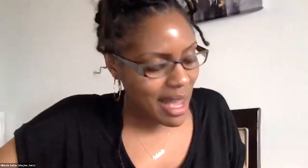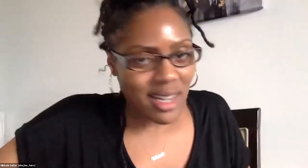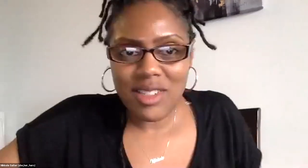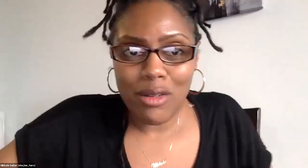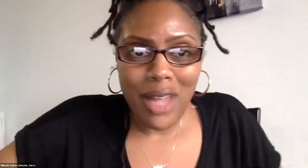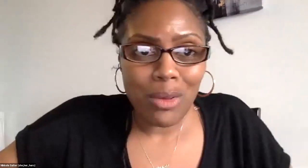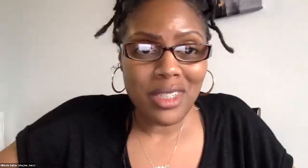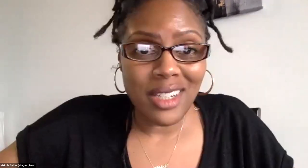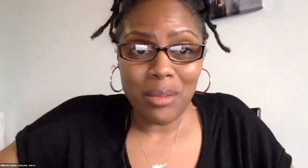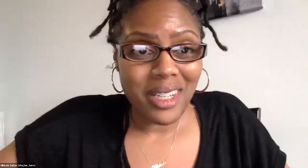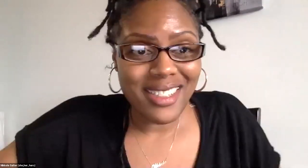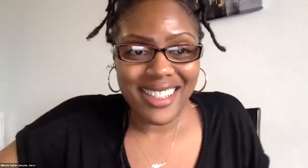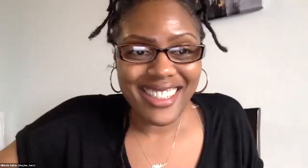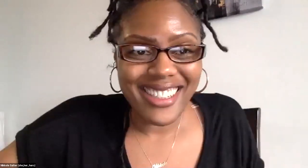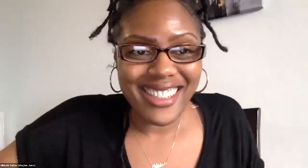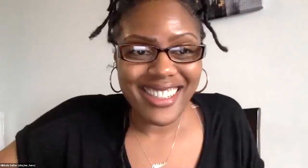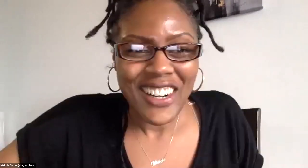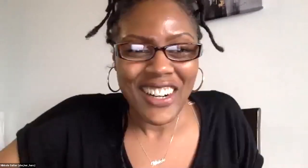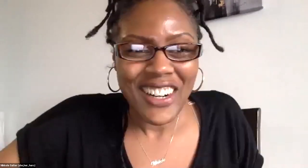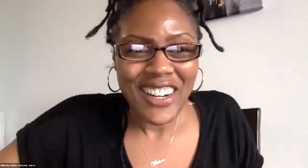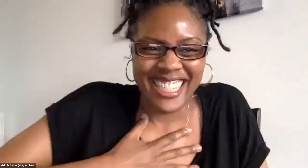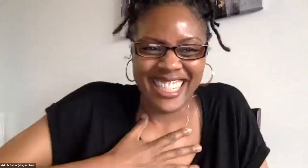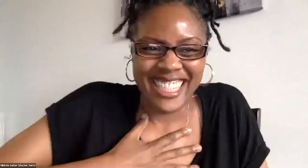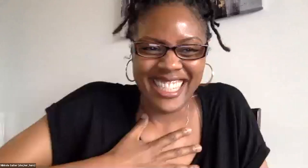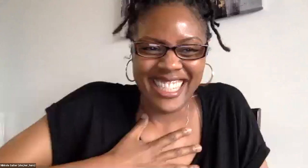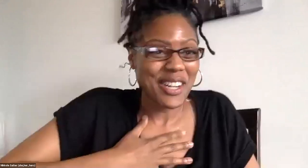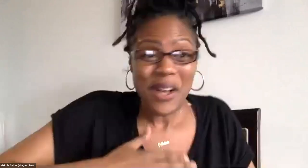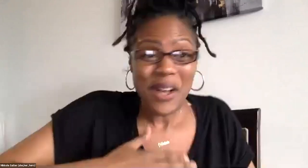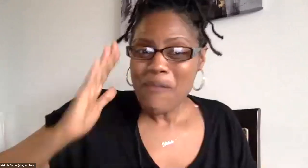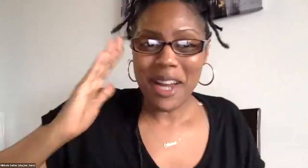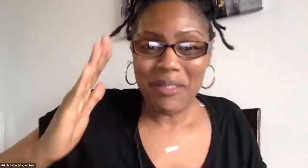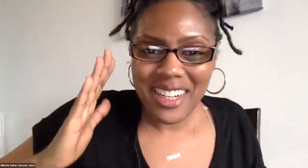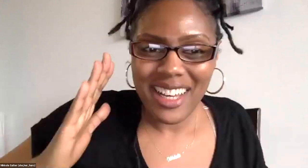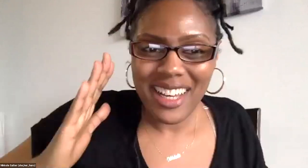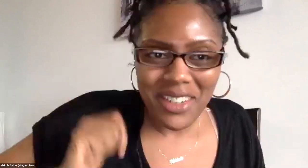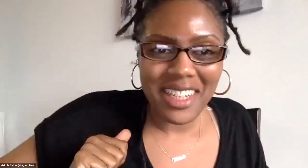A lotta this is gonna feel like redundant because they done said it, y'all . They just said it all, but I'm gonna give you